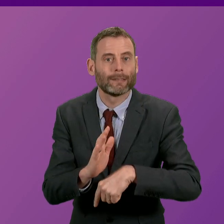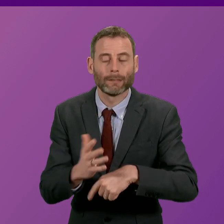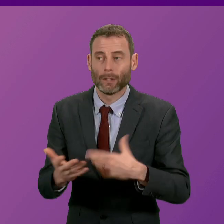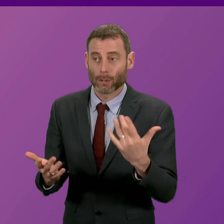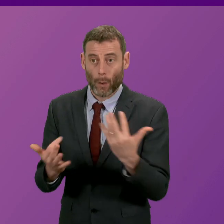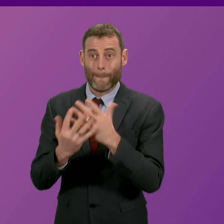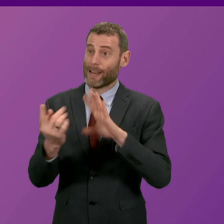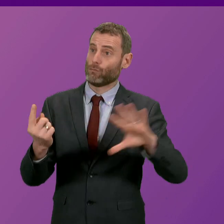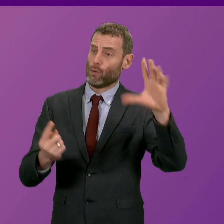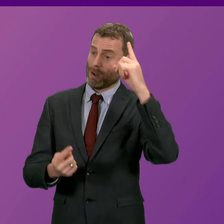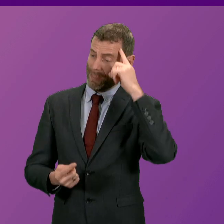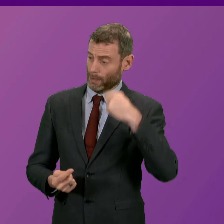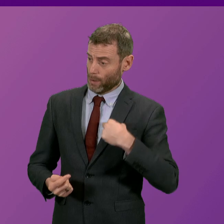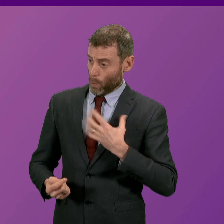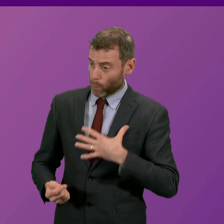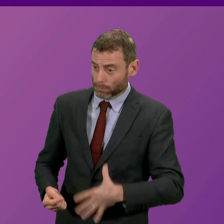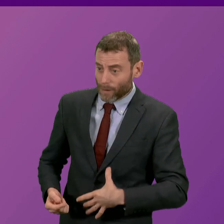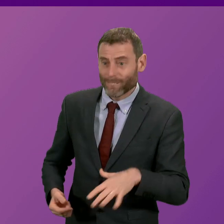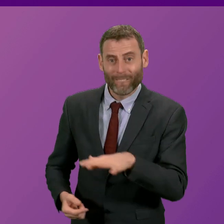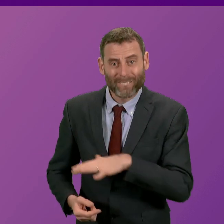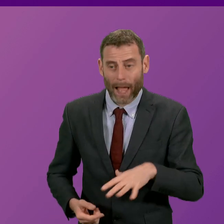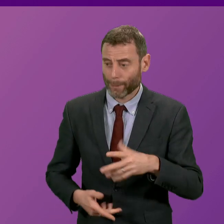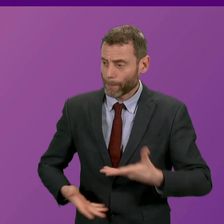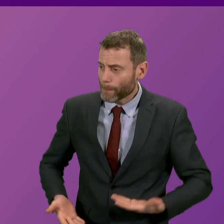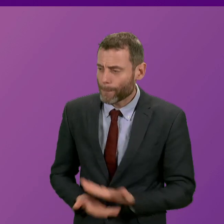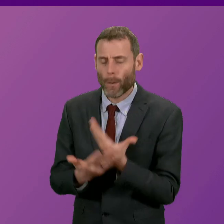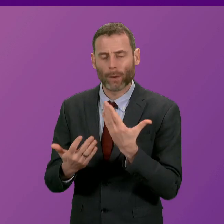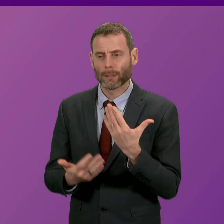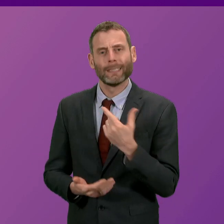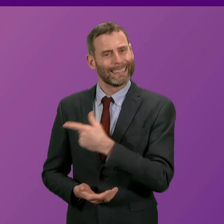Liberal Democrats have repeatedly asked for midwife-led maternity care in the far